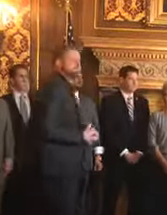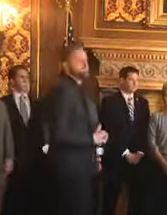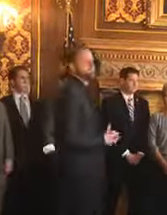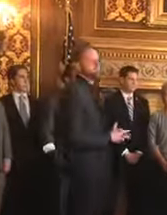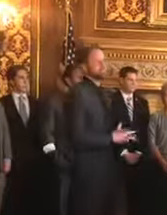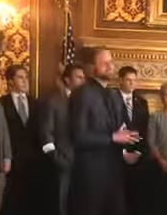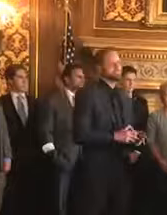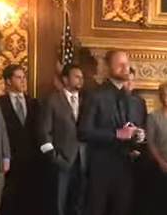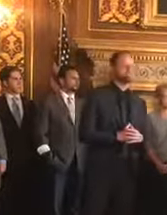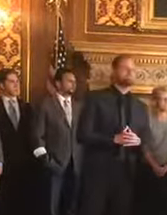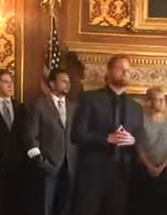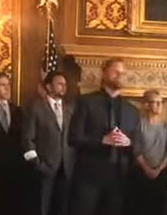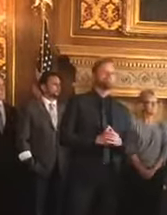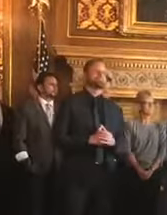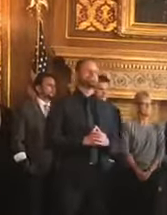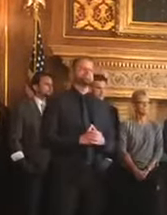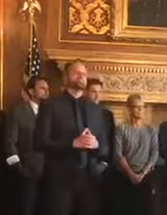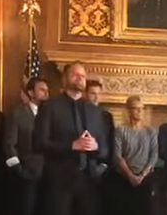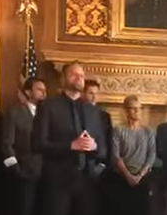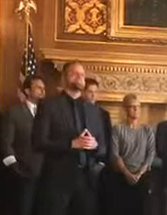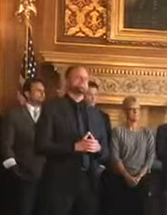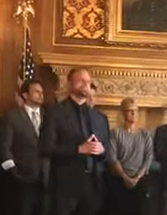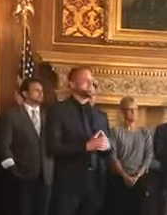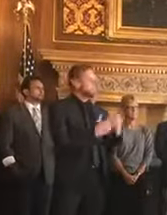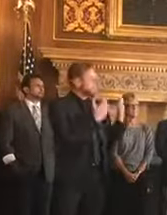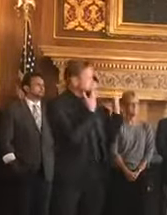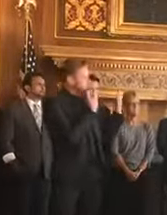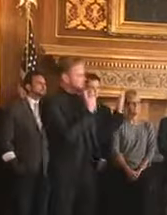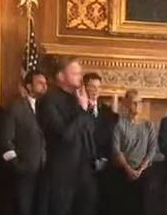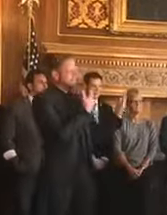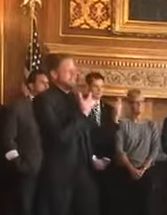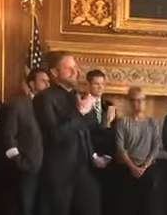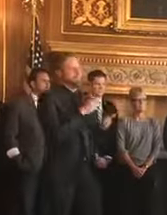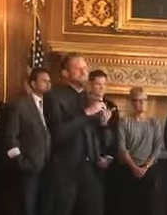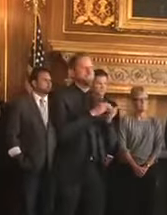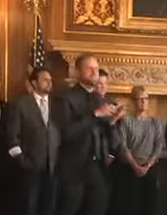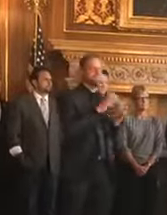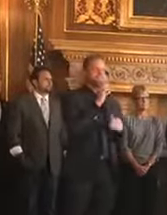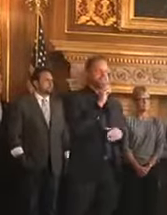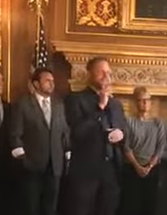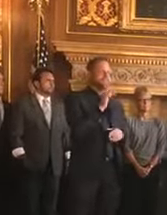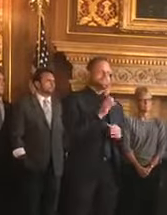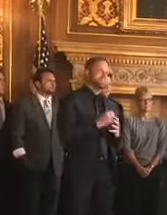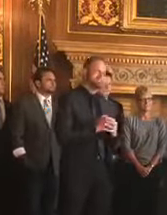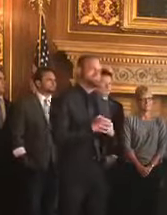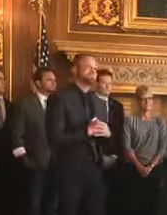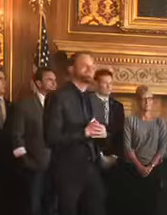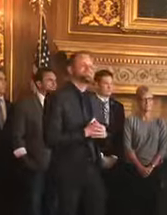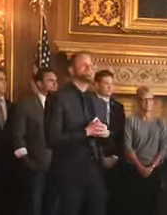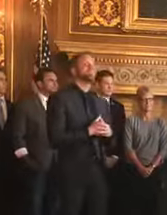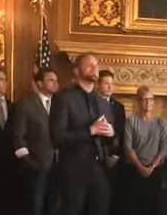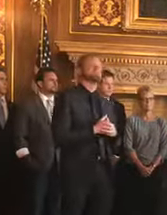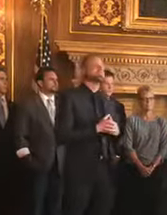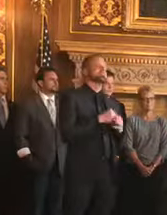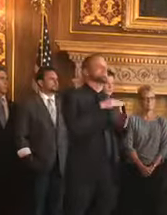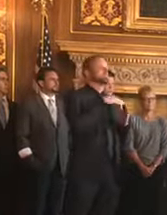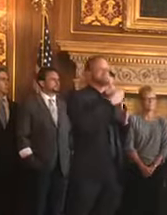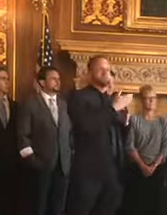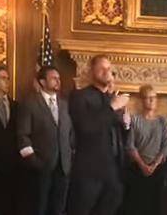Thank you very much for sharing, Cookie and next up we're going to have Stephanie Zito,